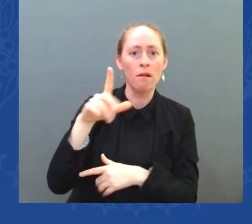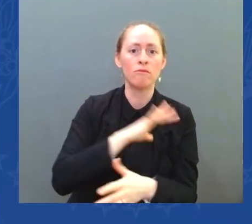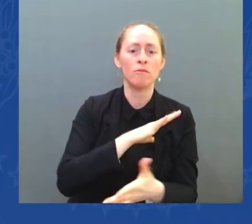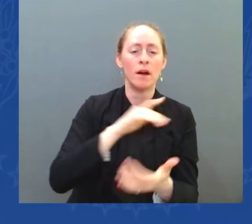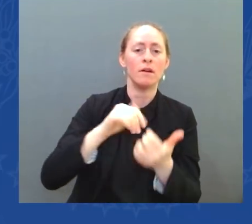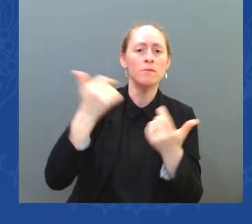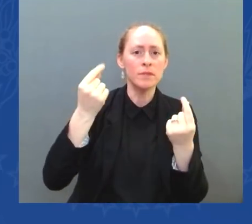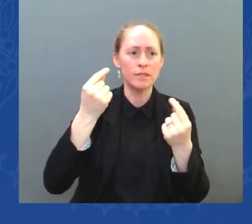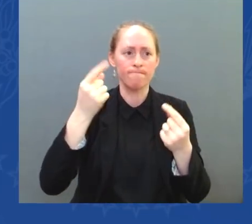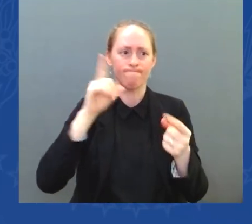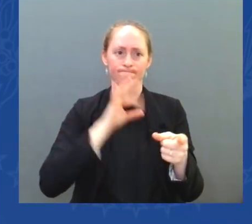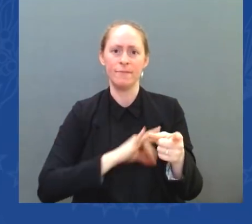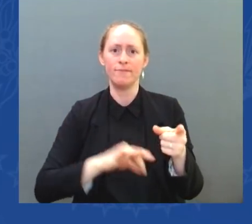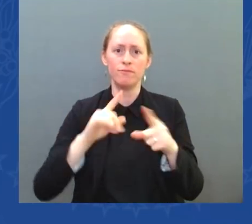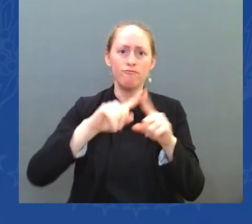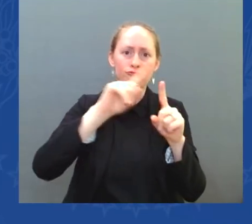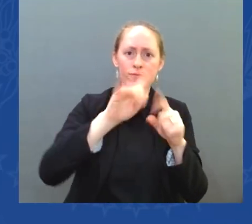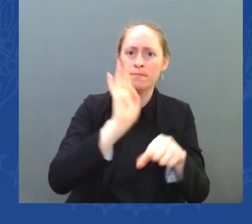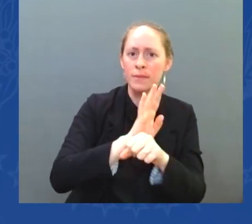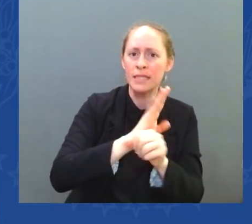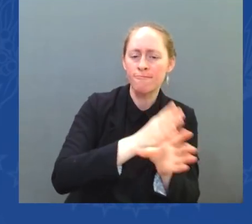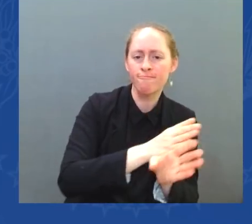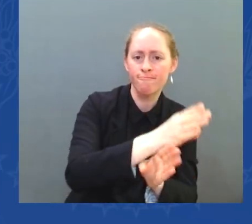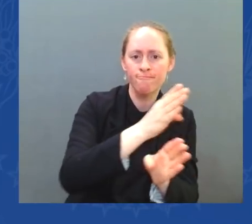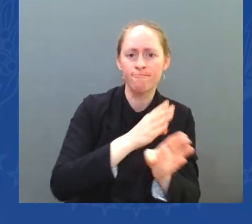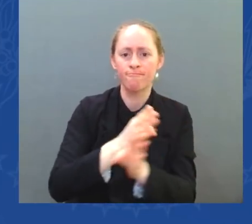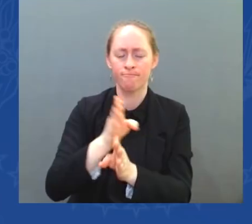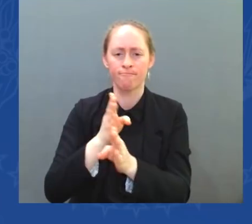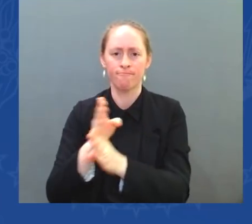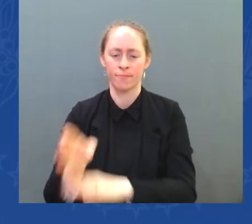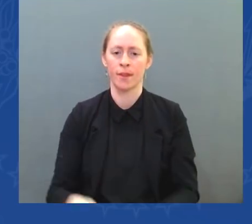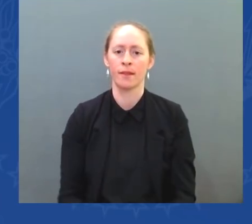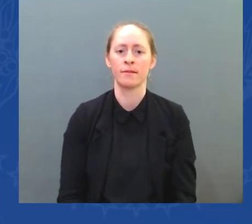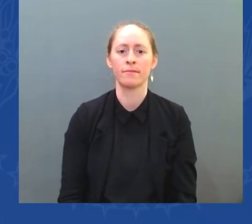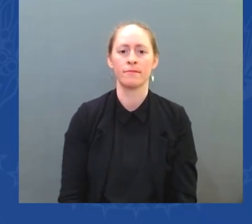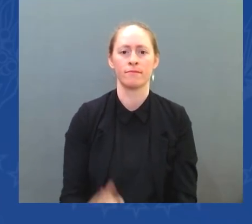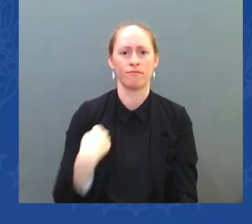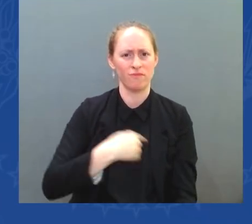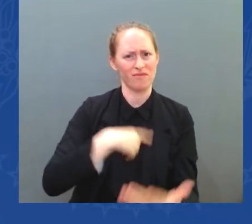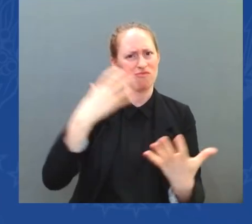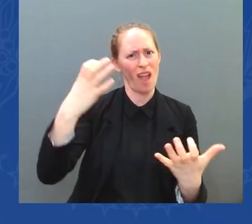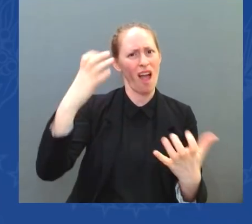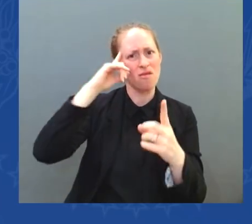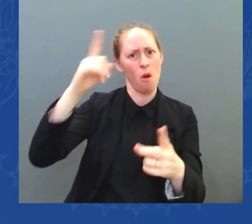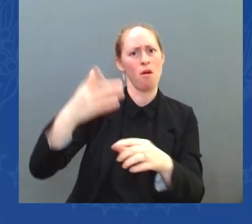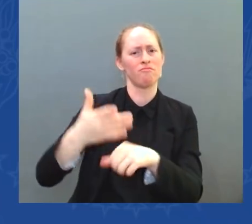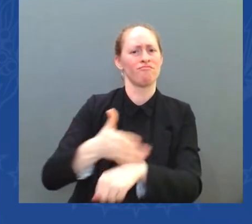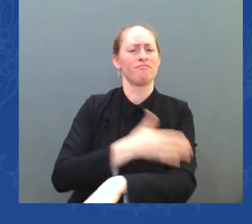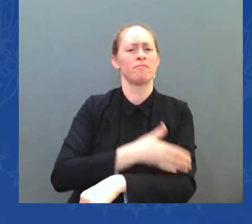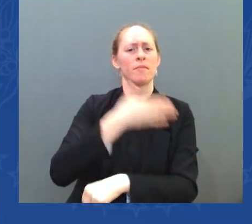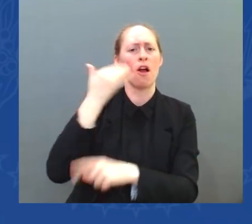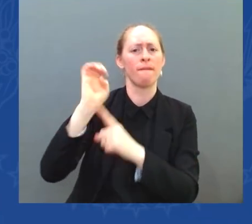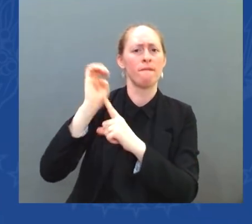Your children are going to see more change in the next 10 years than we've seen in the last 40 years. That's how rapidly technology is changing.